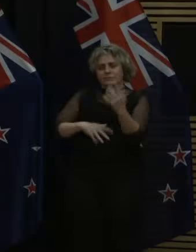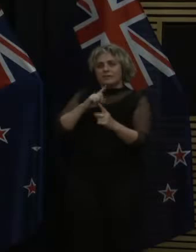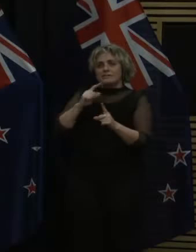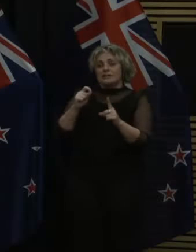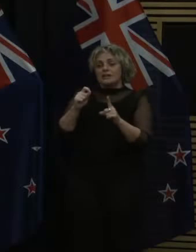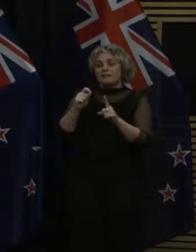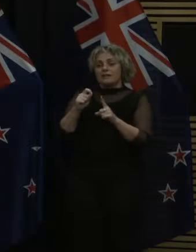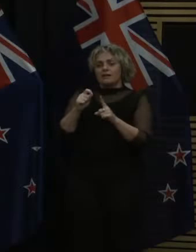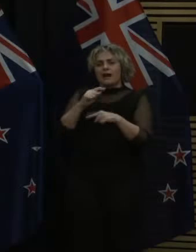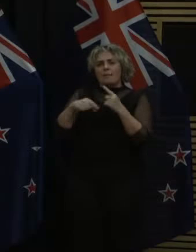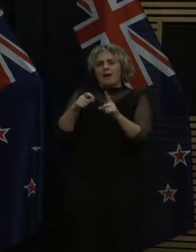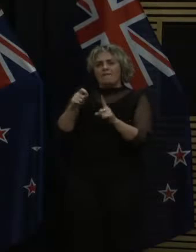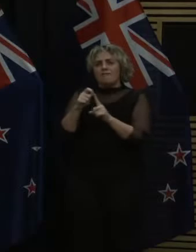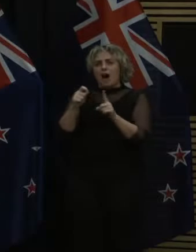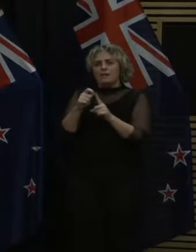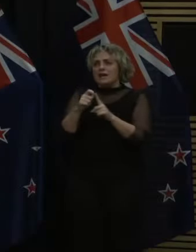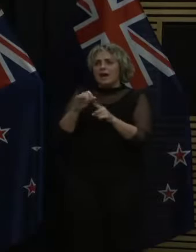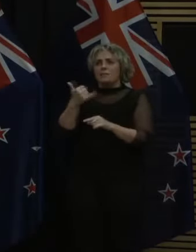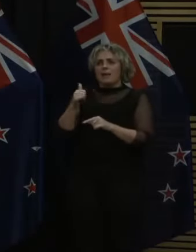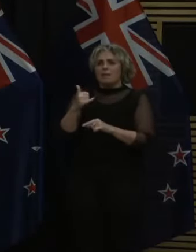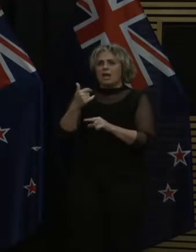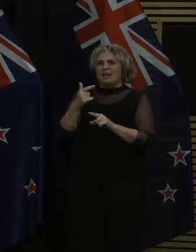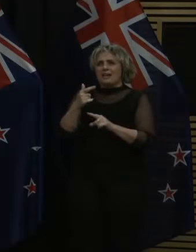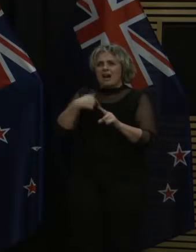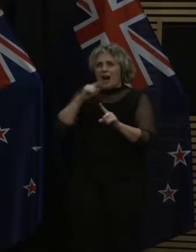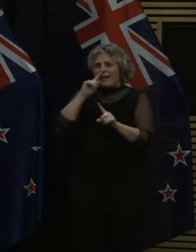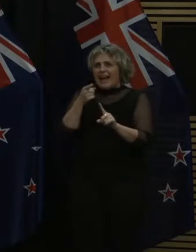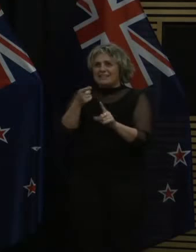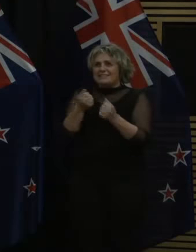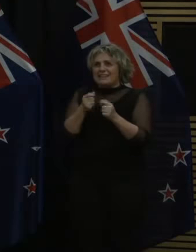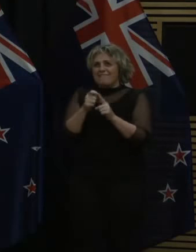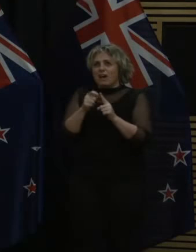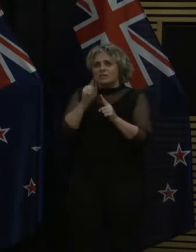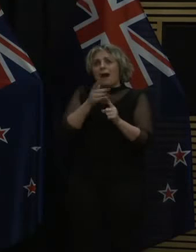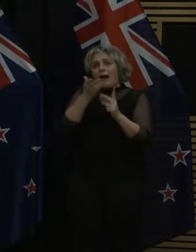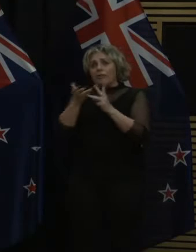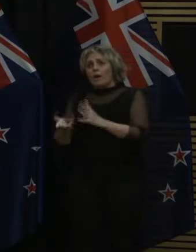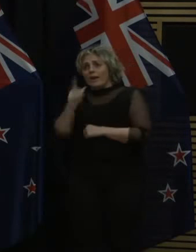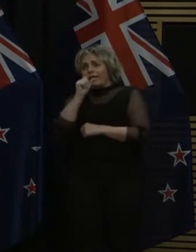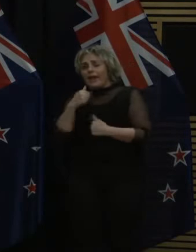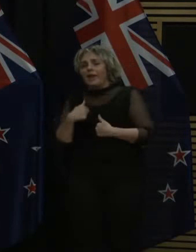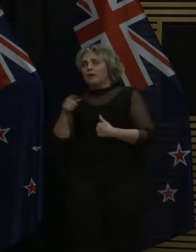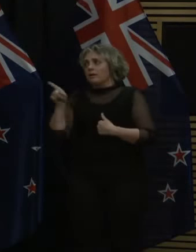Specifically for people who can't get the vaccine or other vaccines be made available?